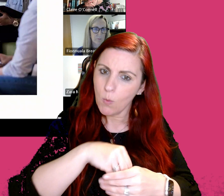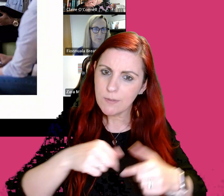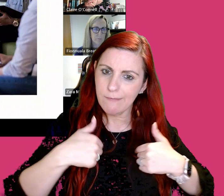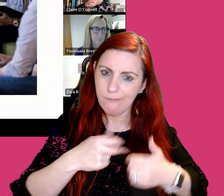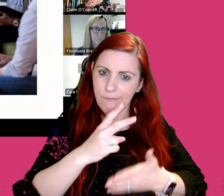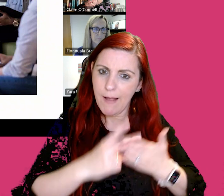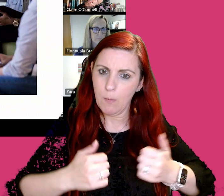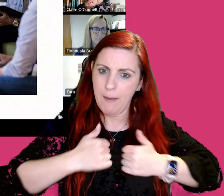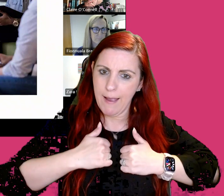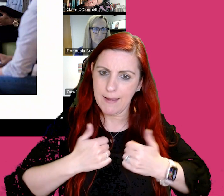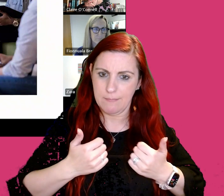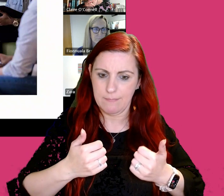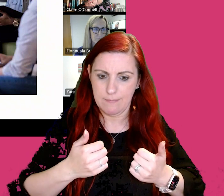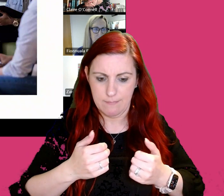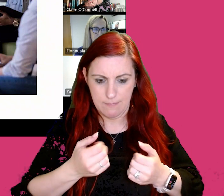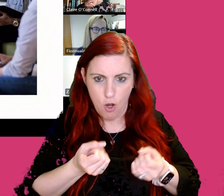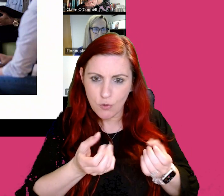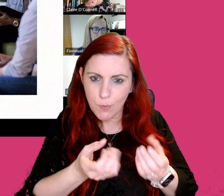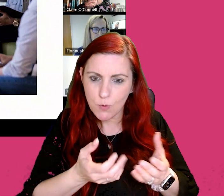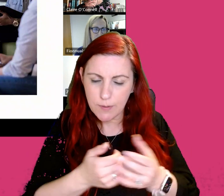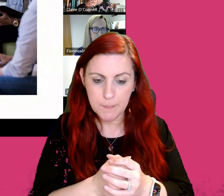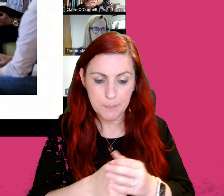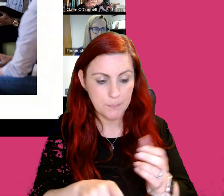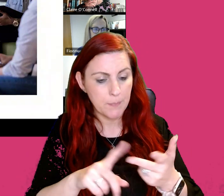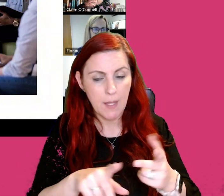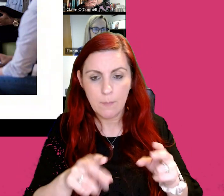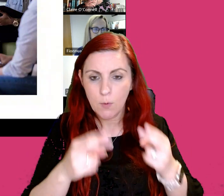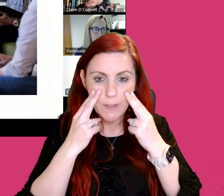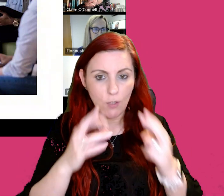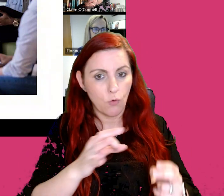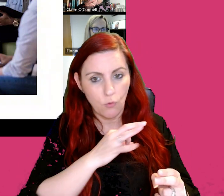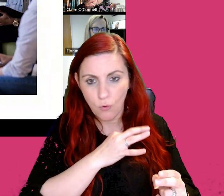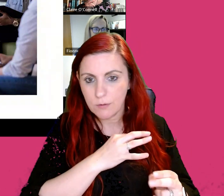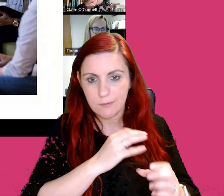member you do need good communication skills facilitation skills and collaboration skills